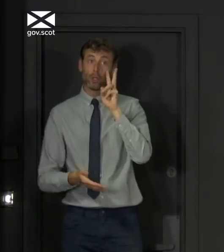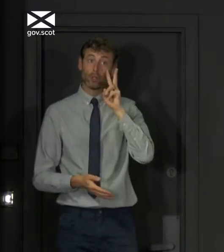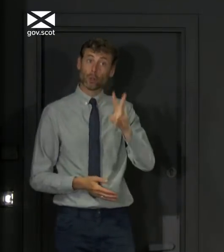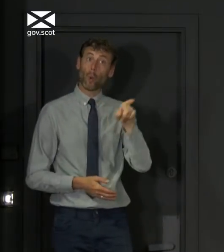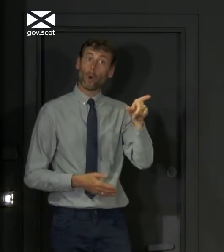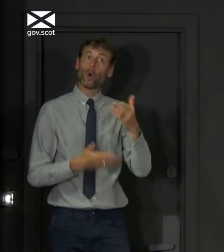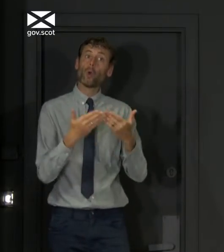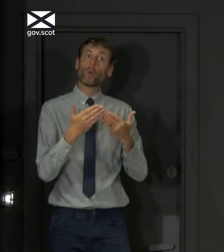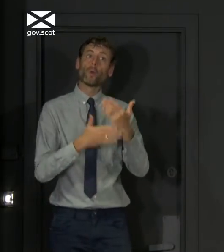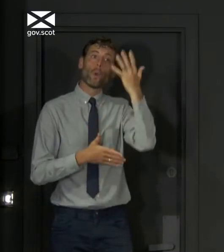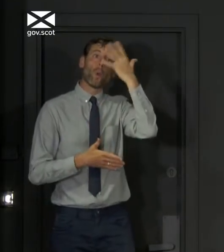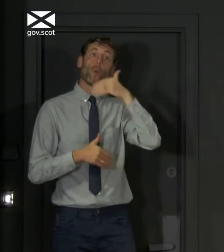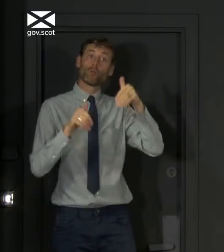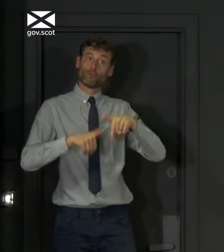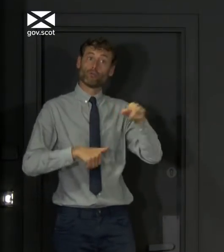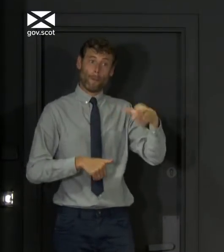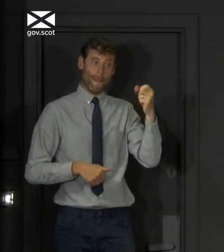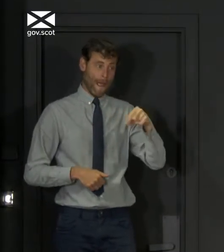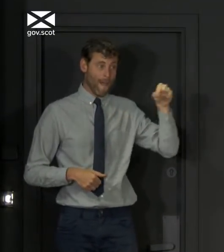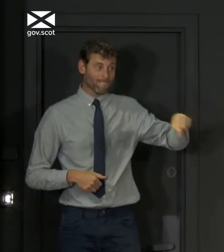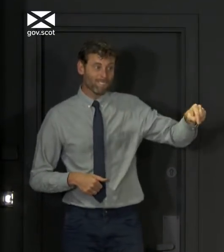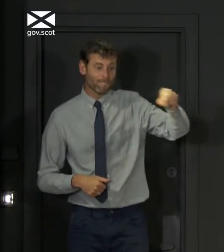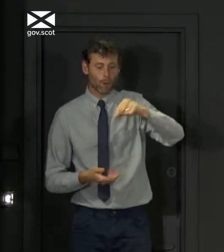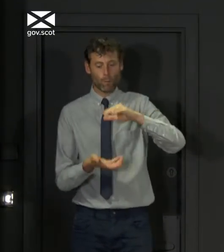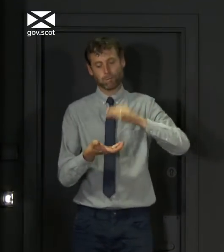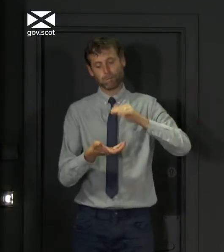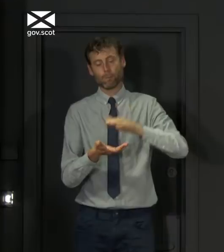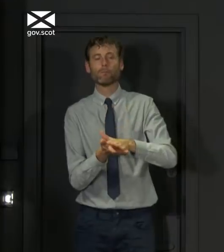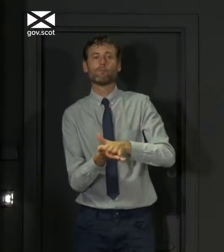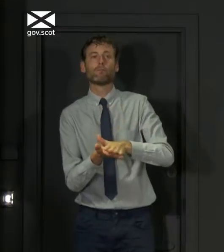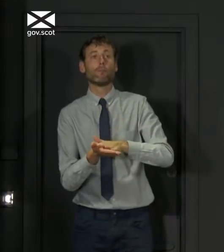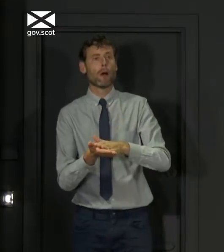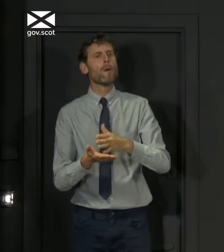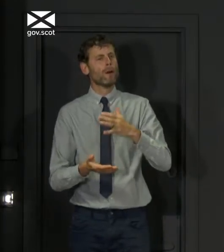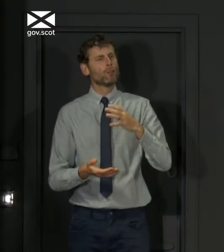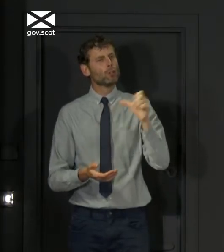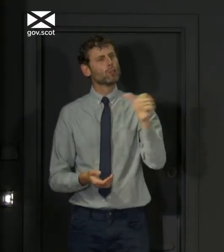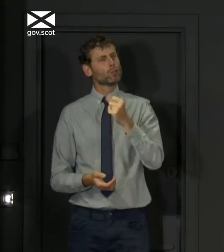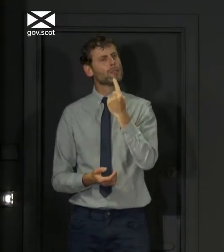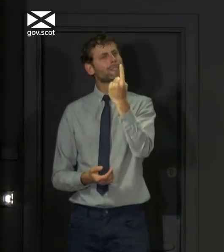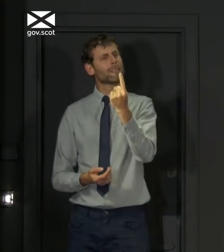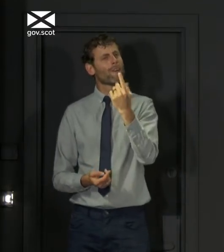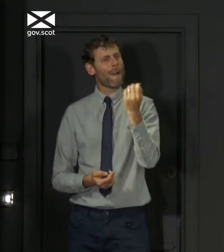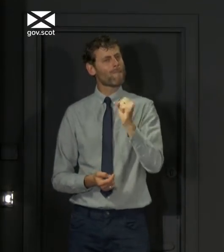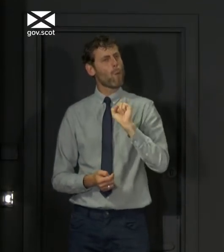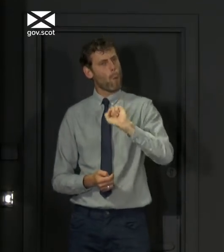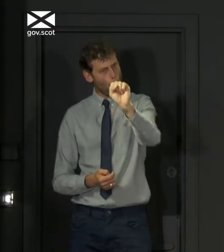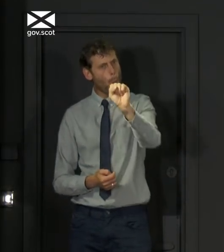of hand sanitiser stations around - but take your own as well in case you can't find any